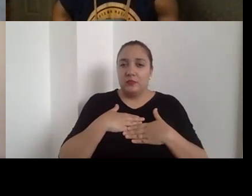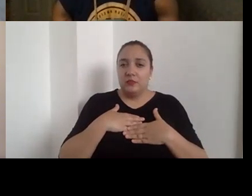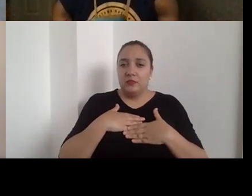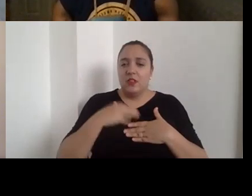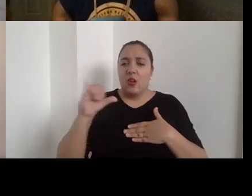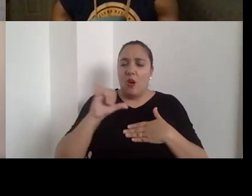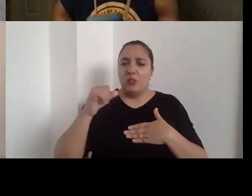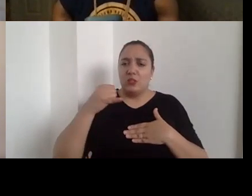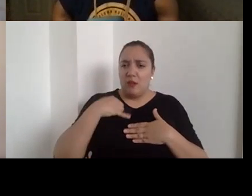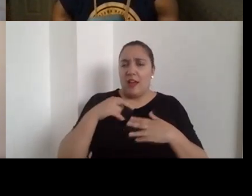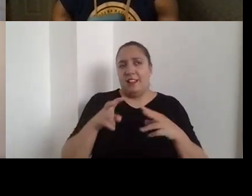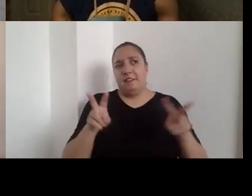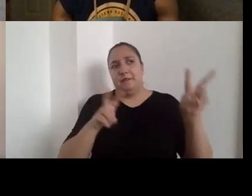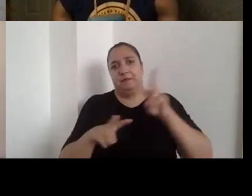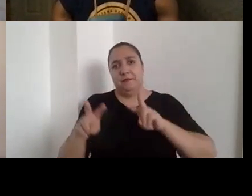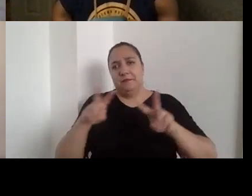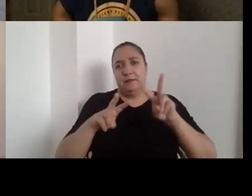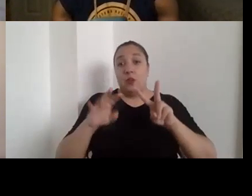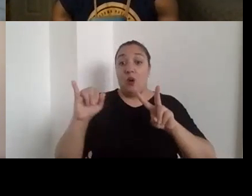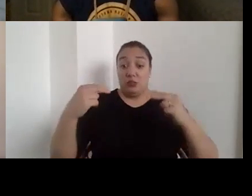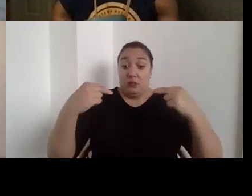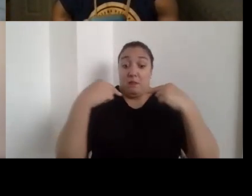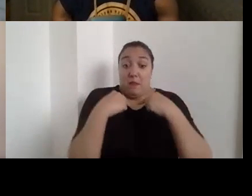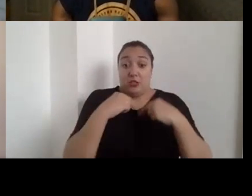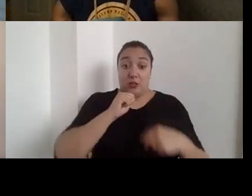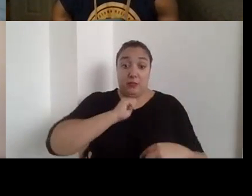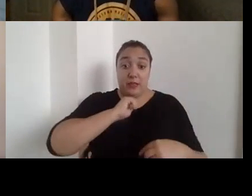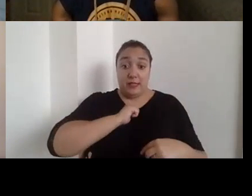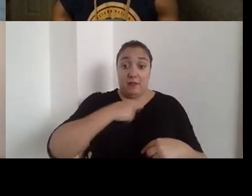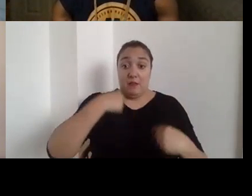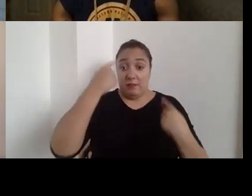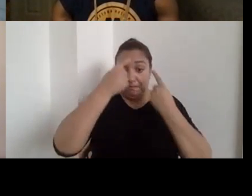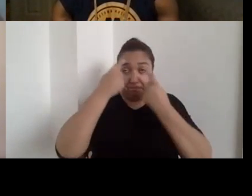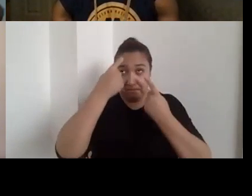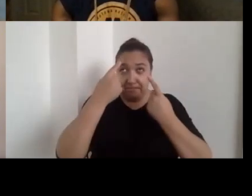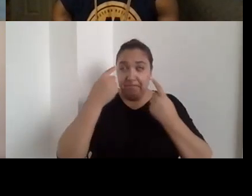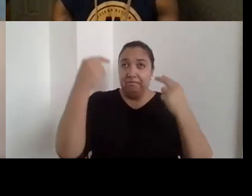kind of monitoring with myself and I appreciate what you said Q of having this practice and doing it for yourself